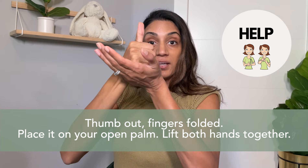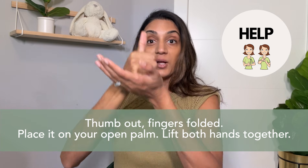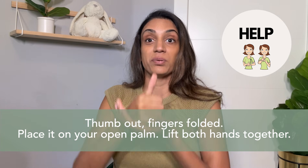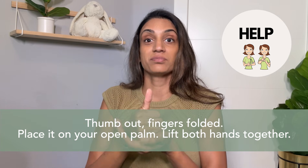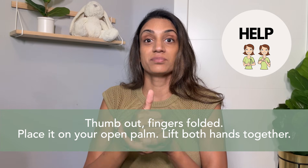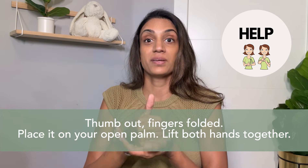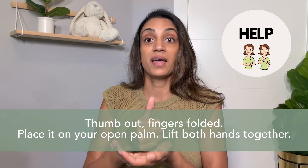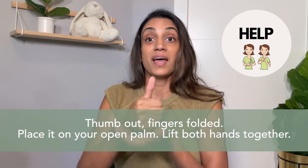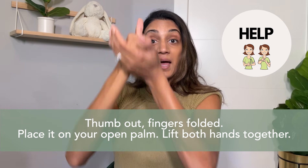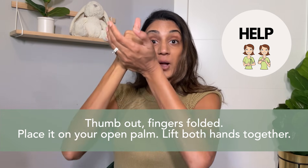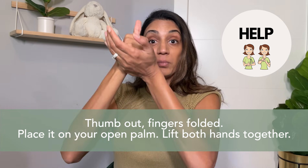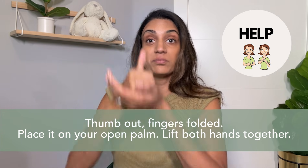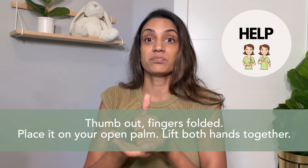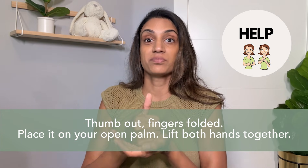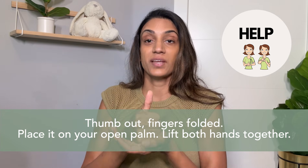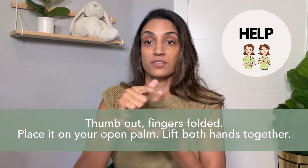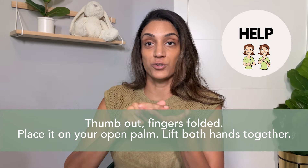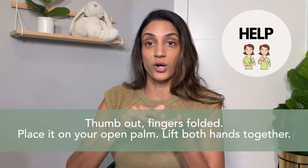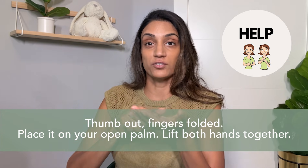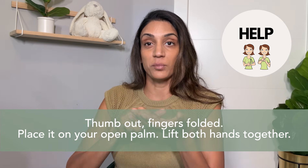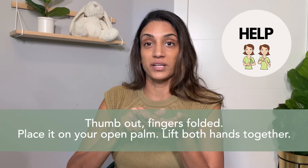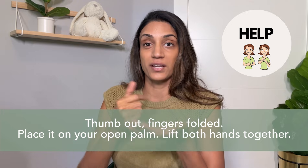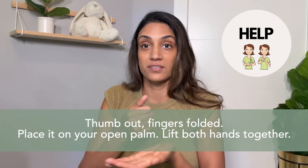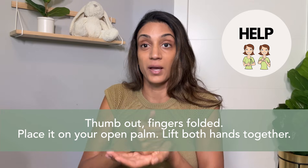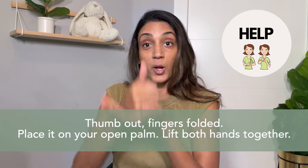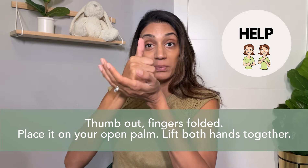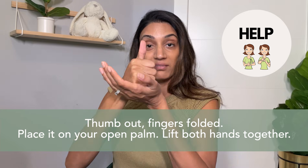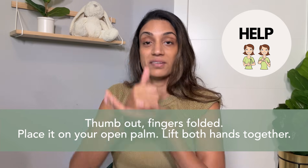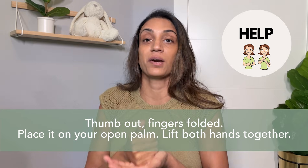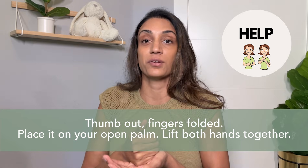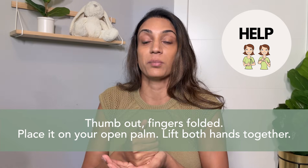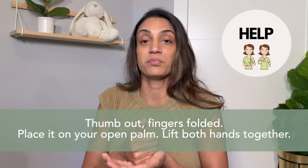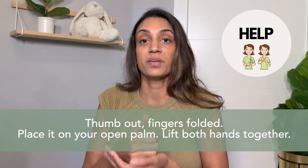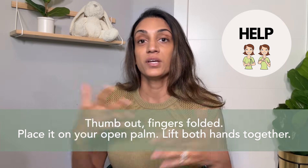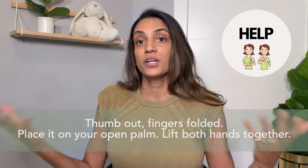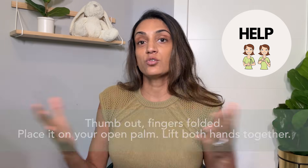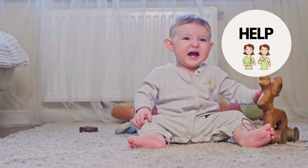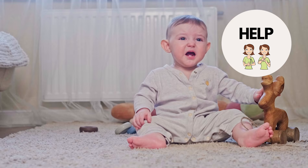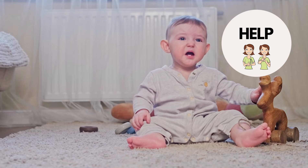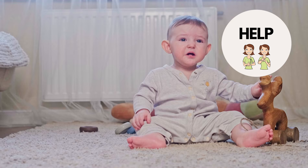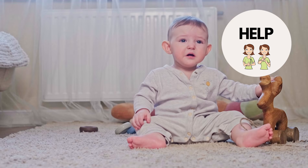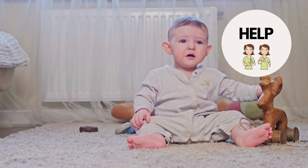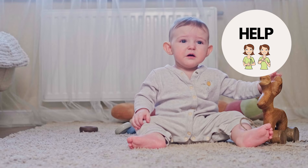Help, help as if your non-dominant hand is helping the other up. Here's when to use it. When they're stuck